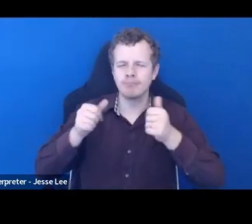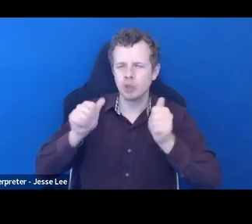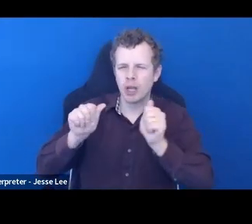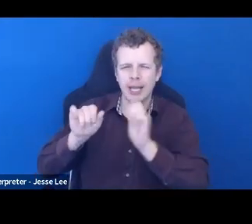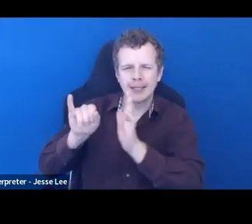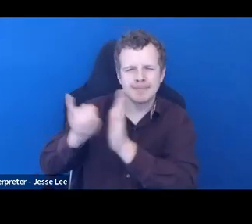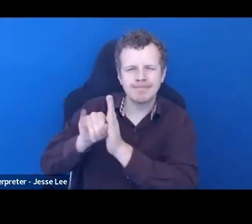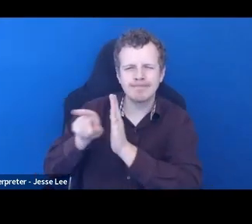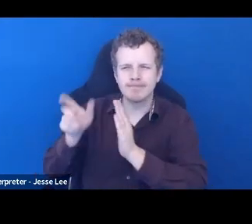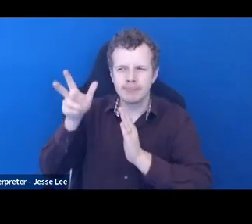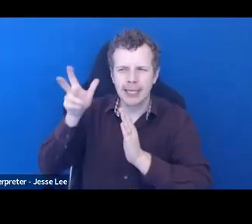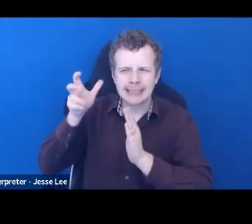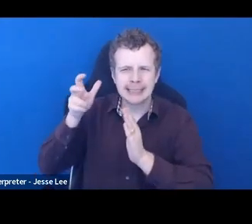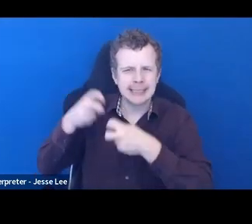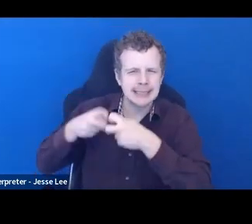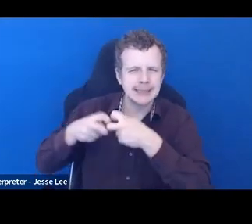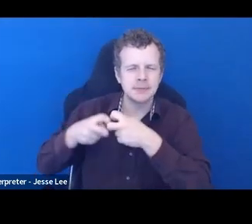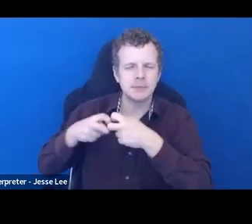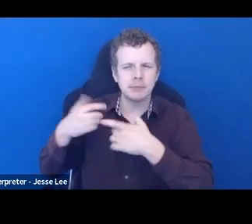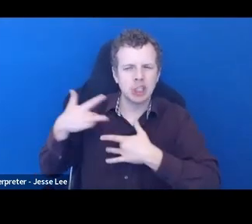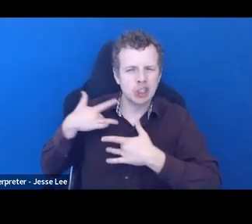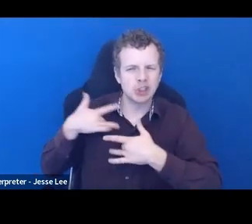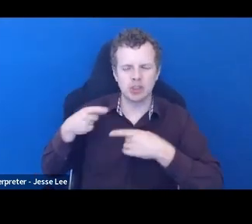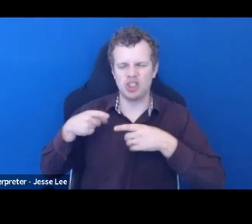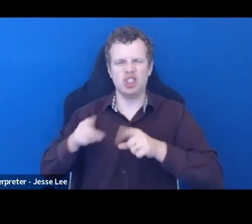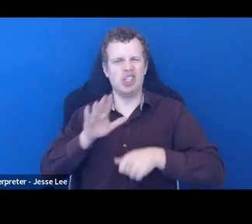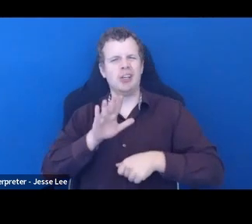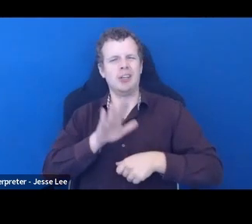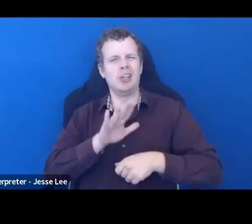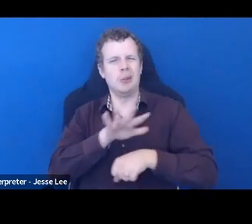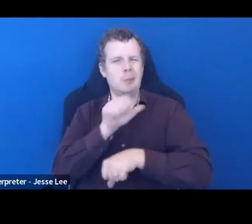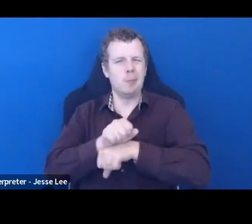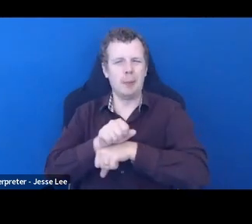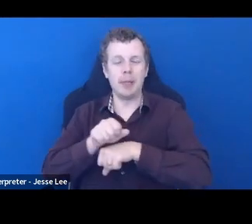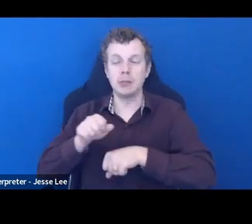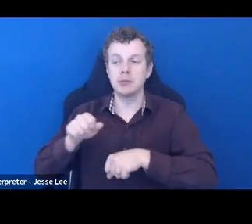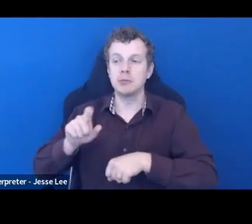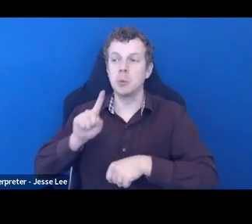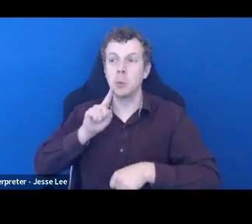or concerns in the well check visits up through about age four I think it is.